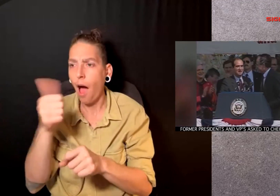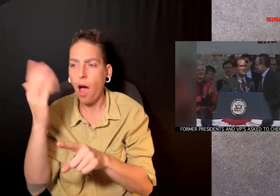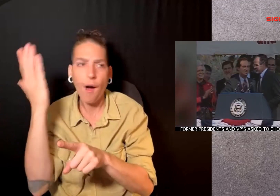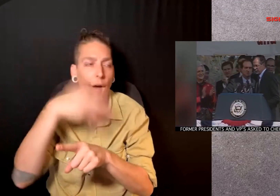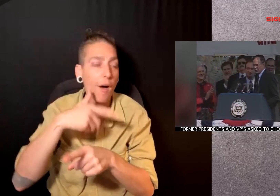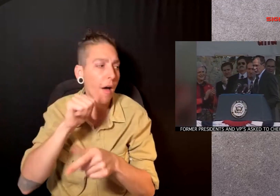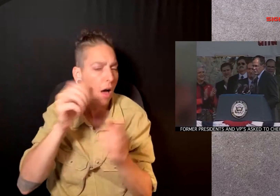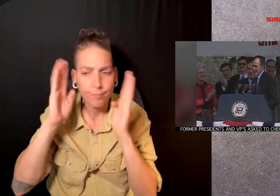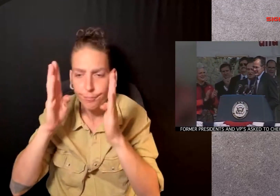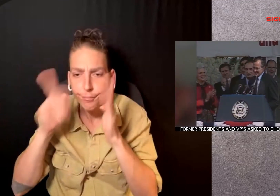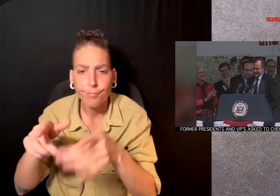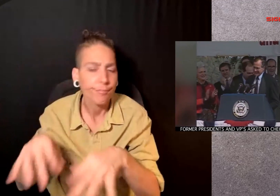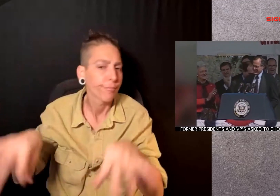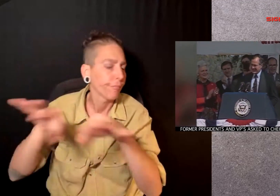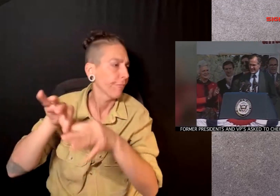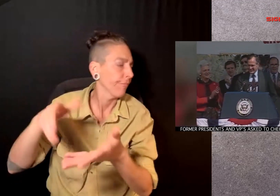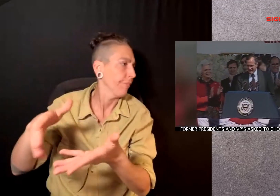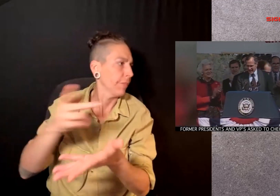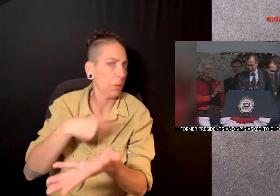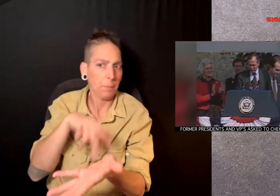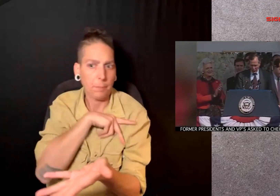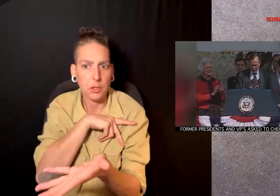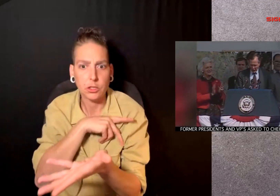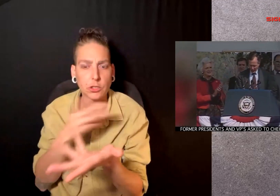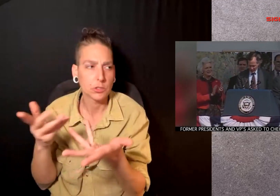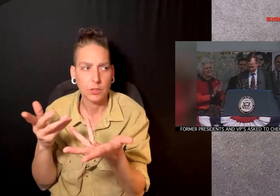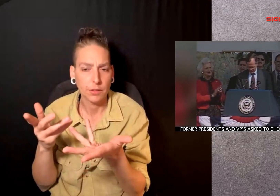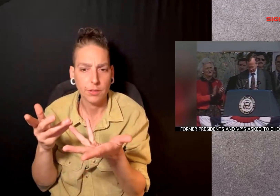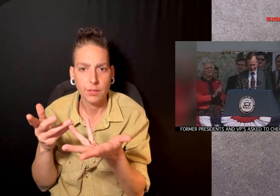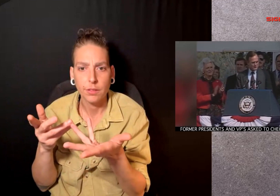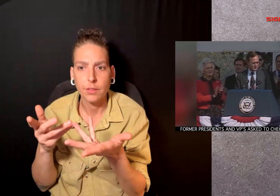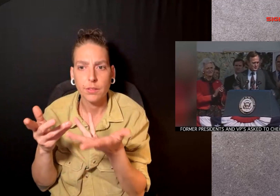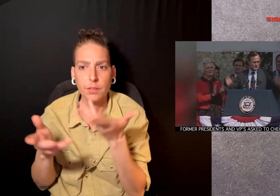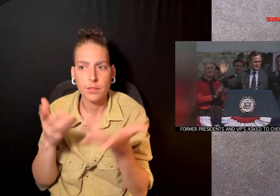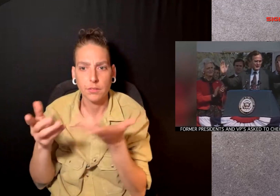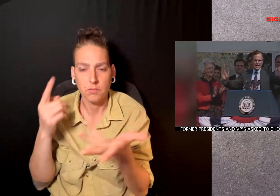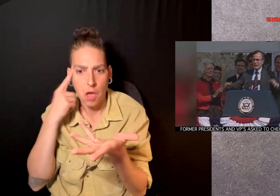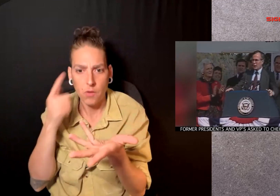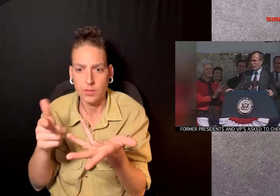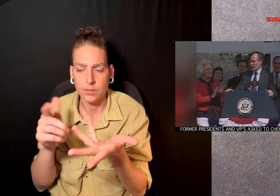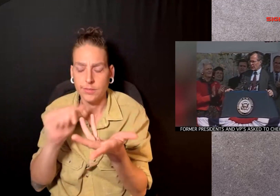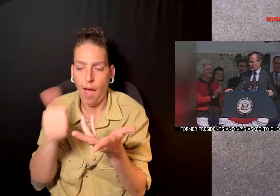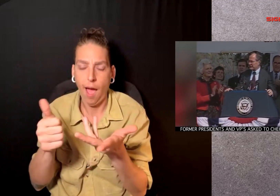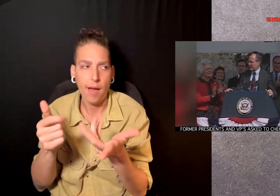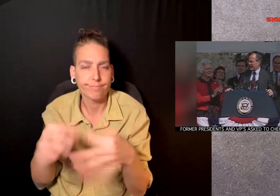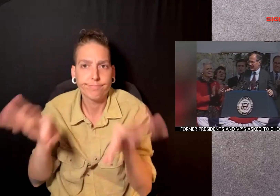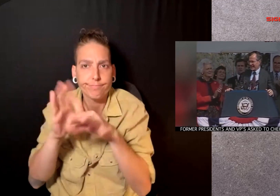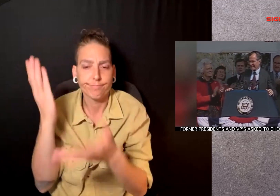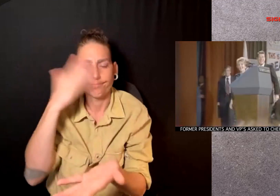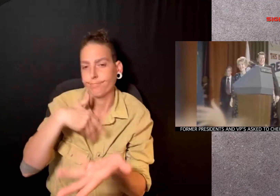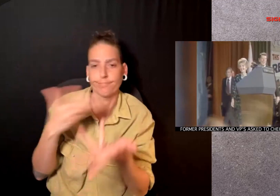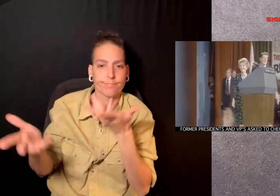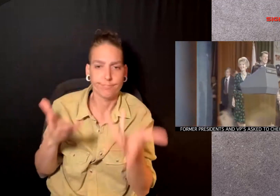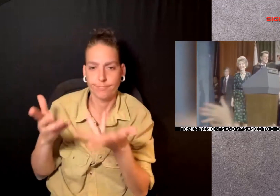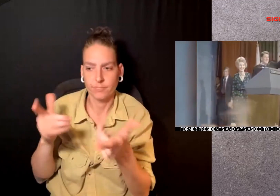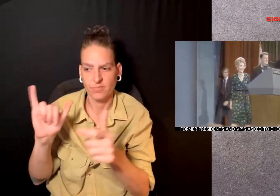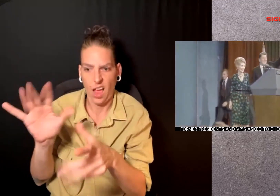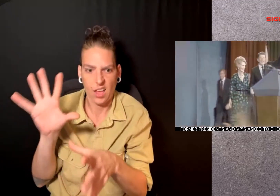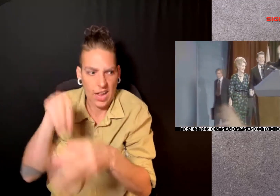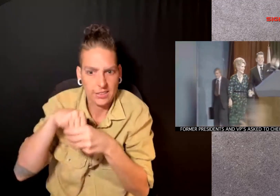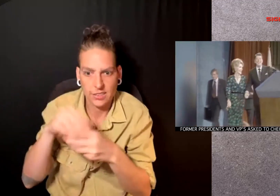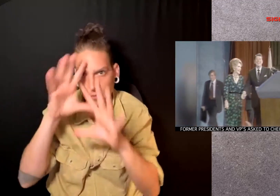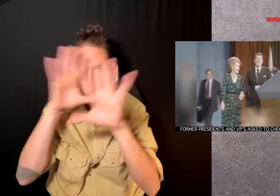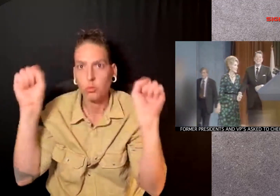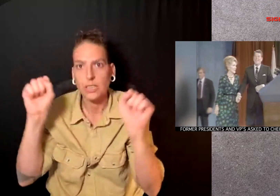to ensure material thought to be personal does not inadvertently contain presidential records